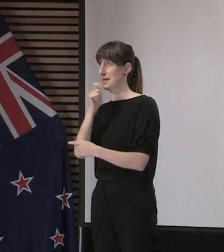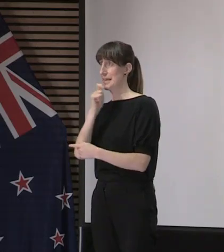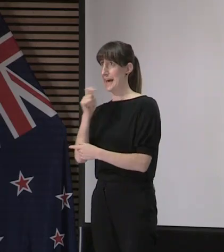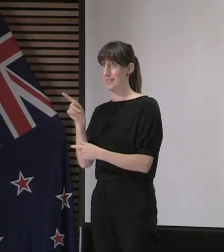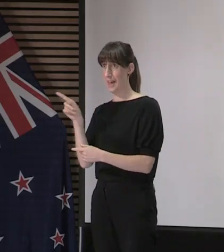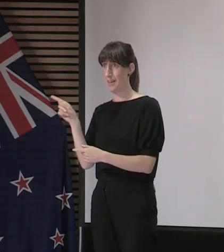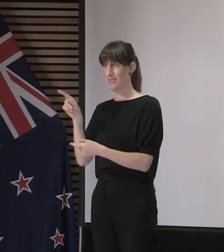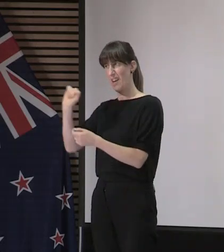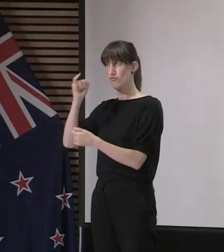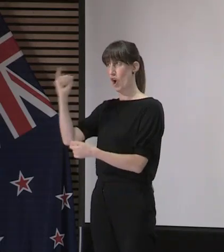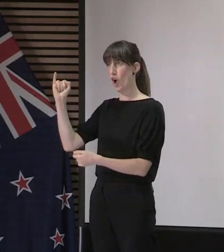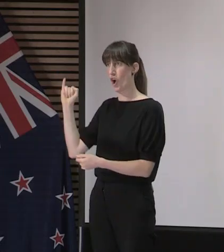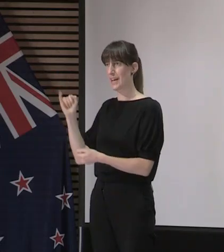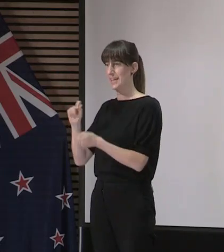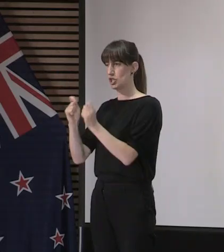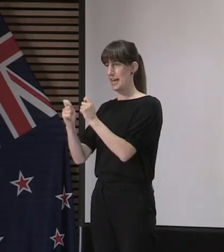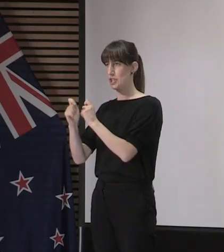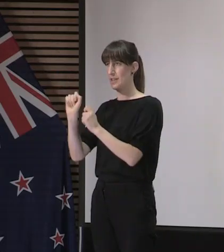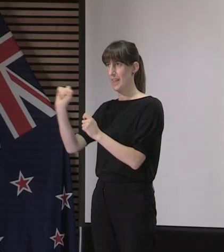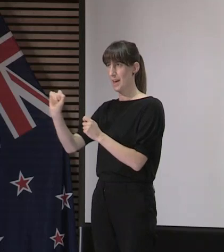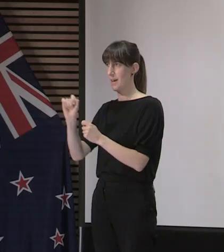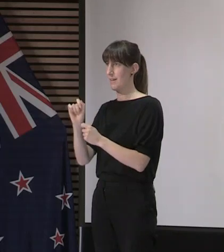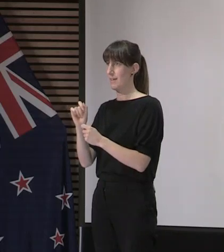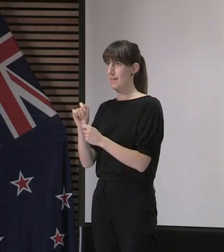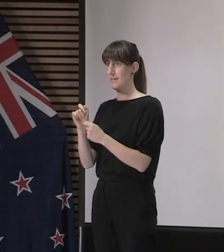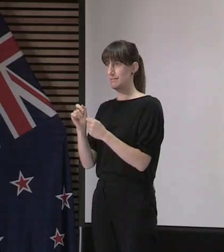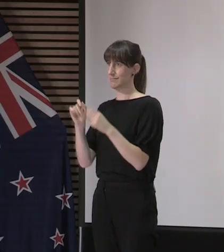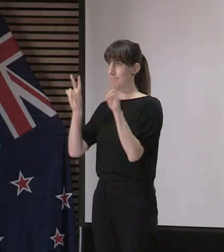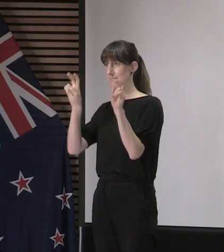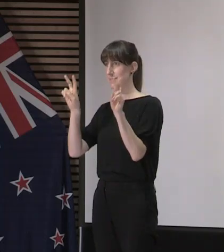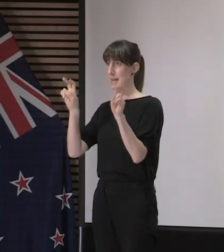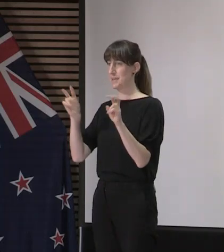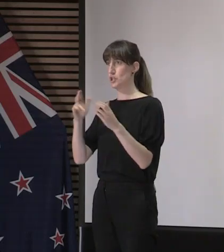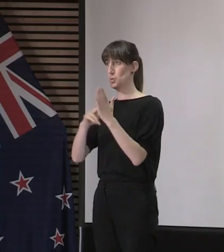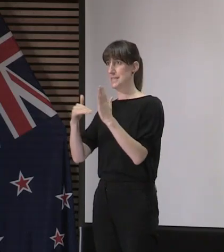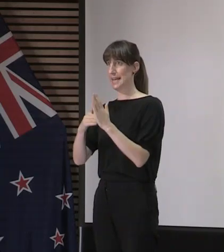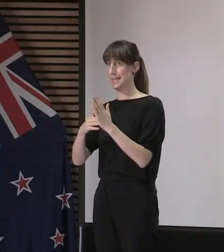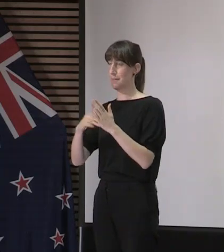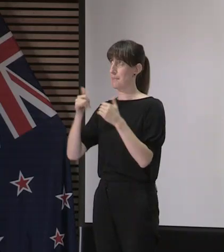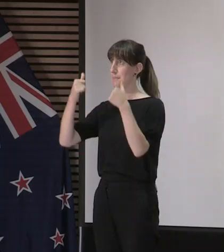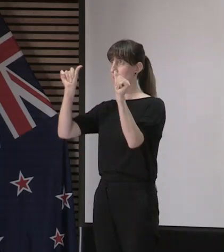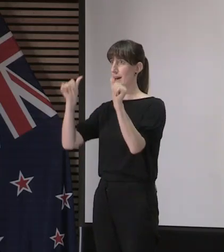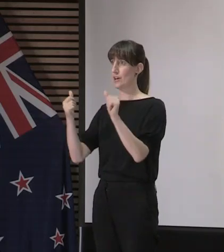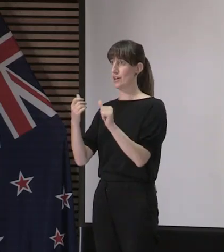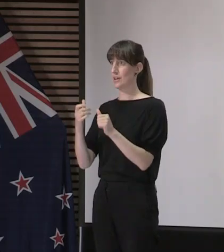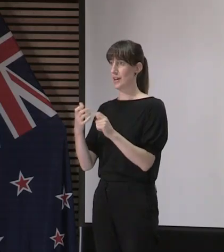Correct the international headlines? Yeah, not that either of us have the power to do that, but